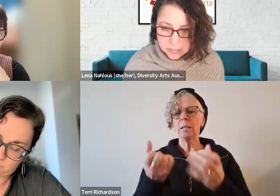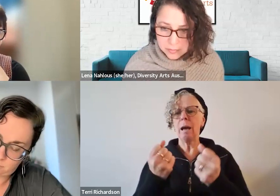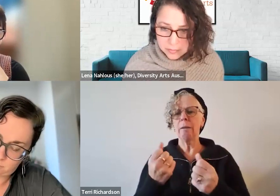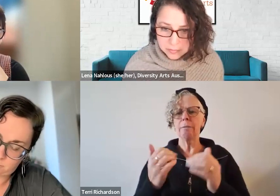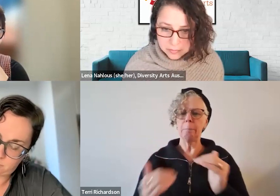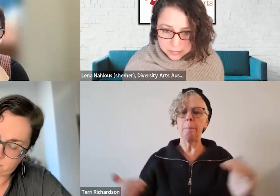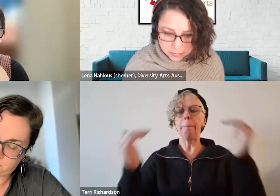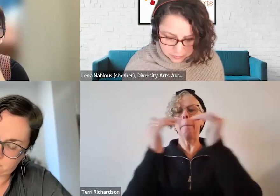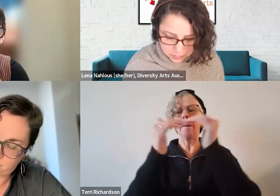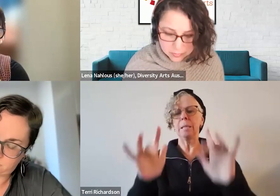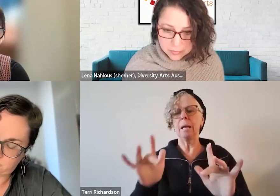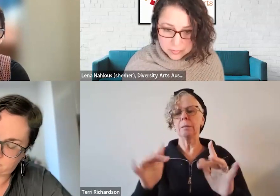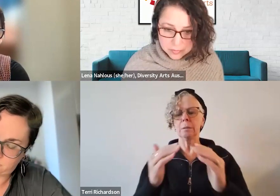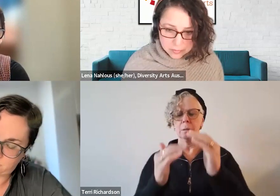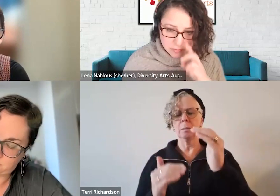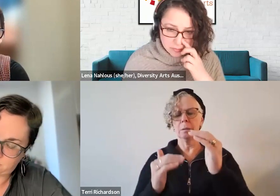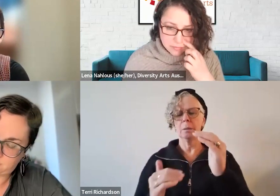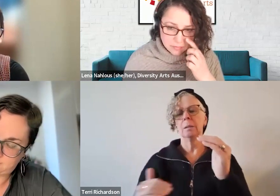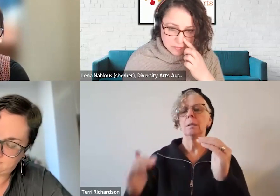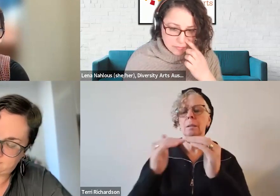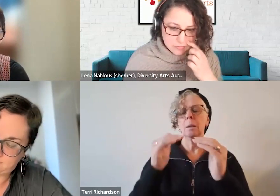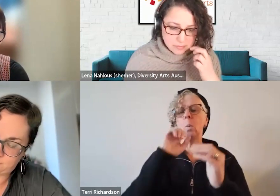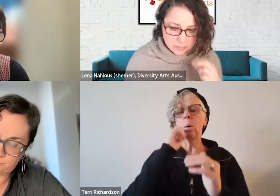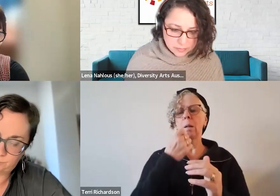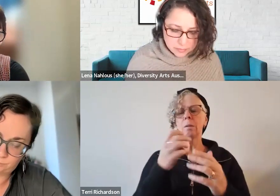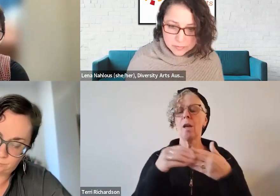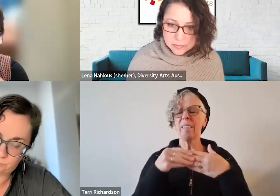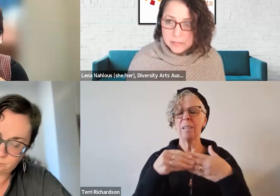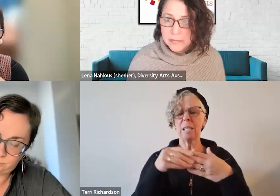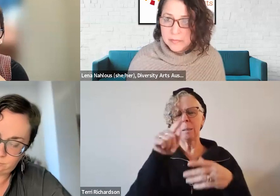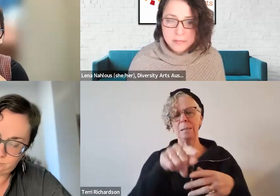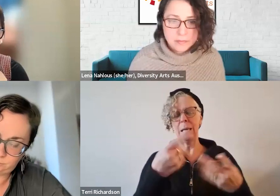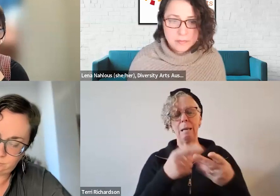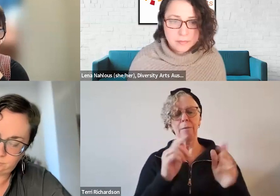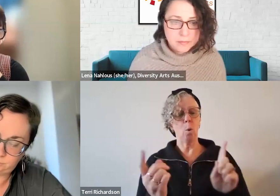So yes, I think those flexibilities are there. So long as you're meeting all of your stock standard